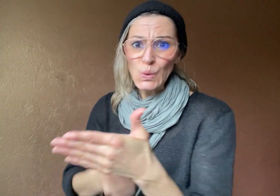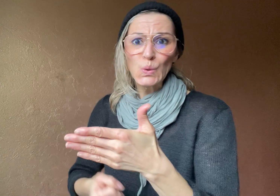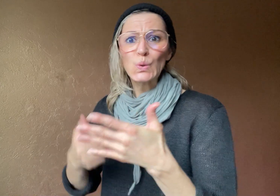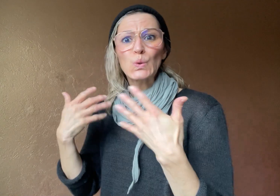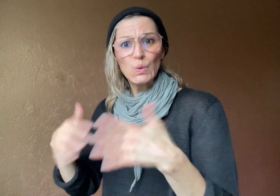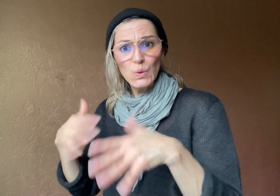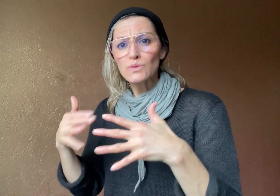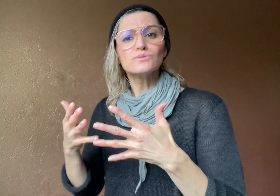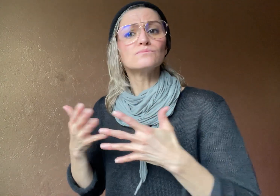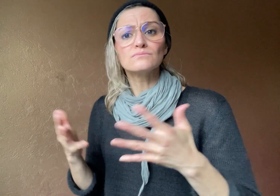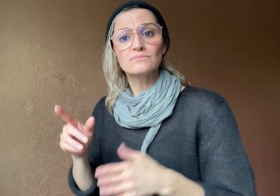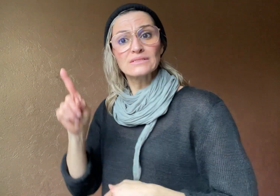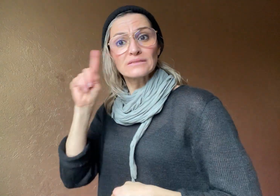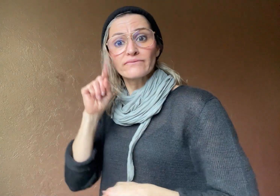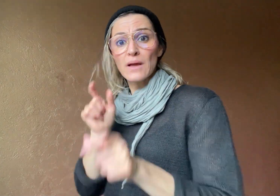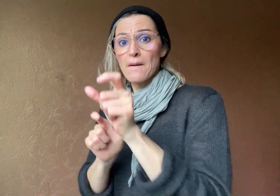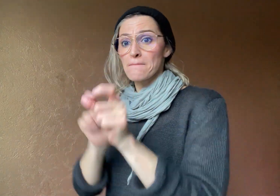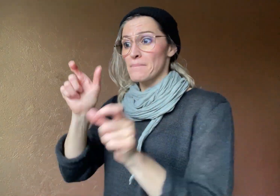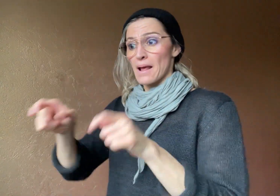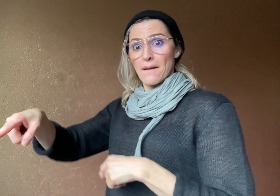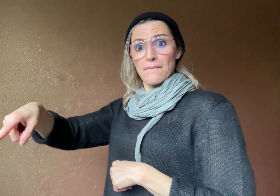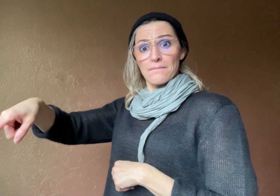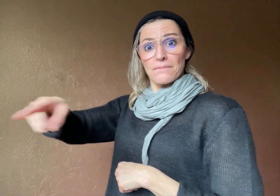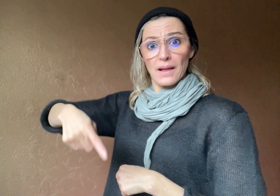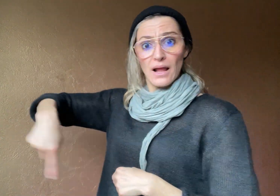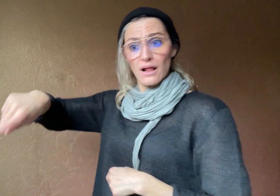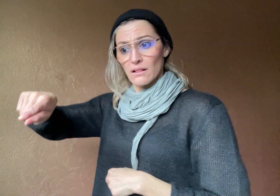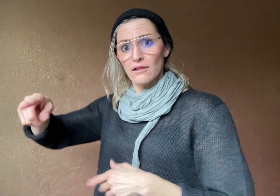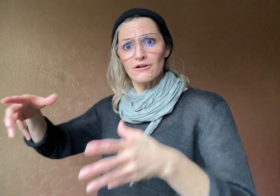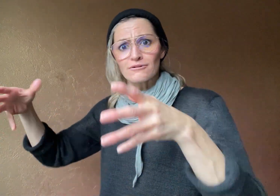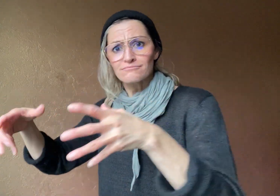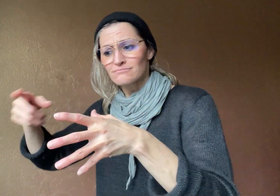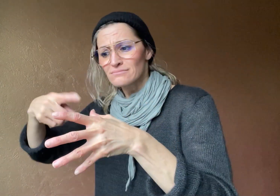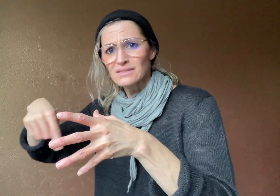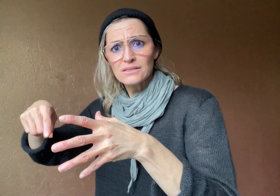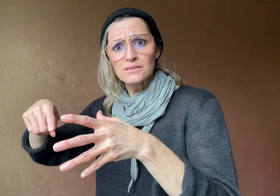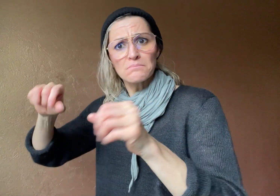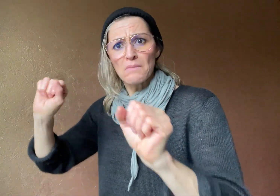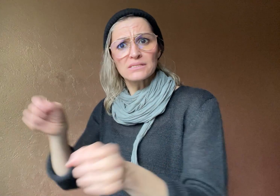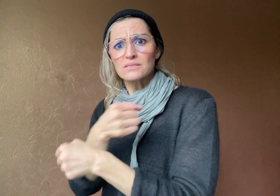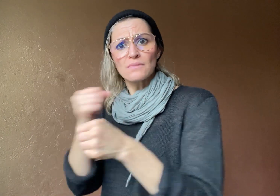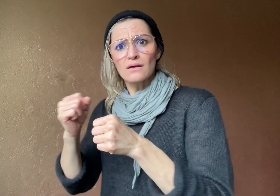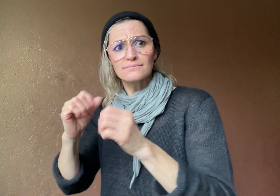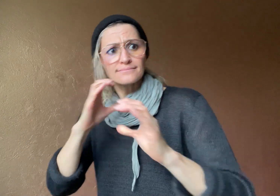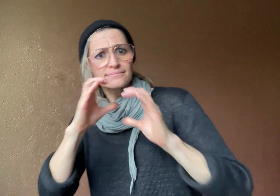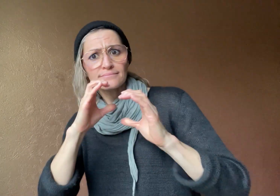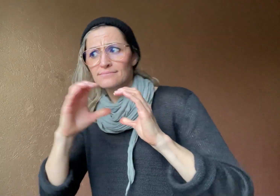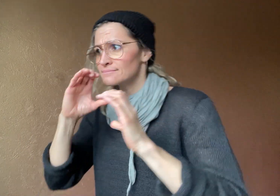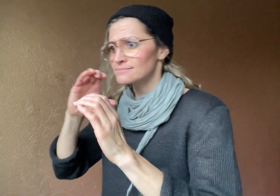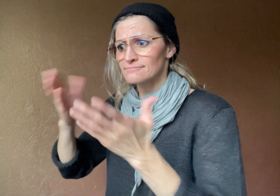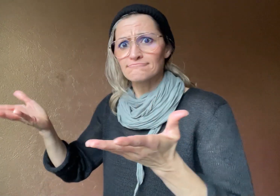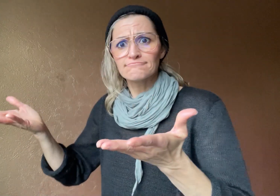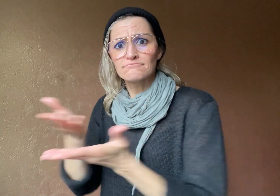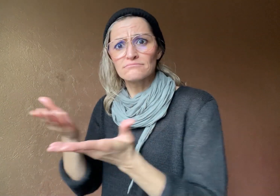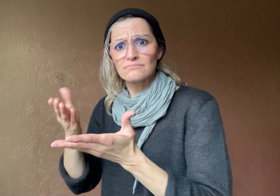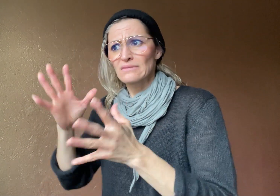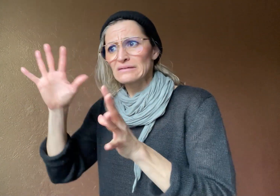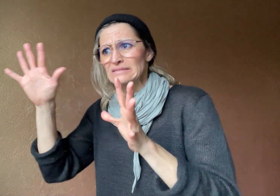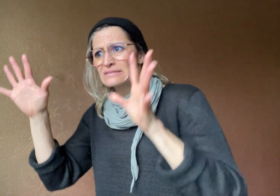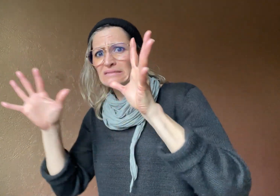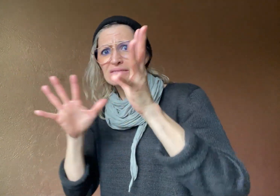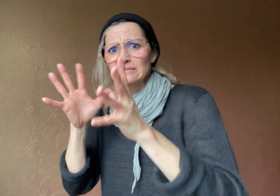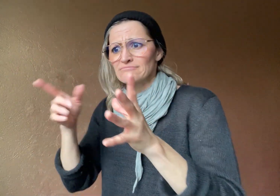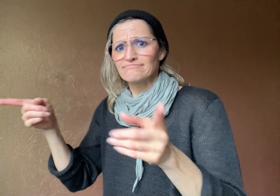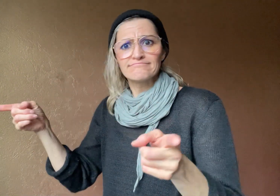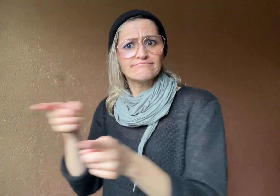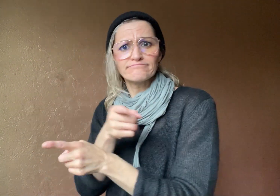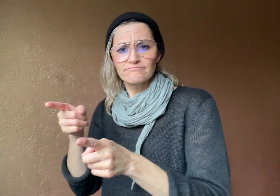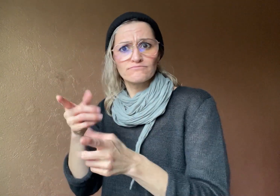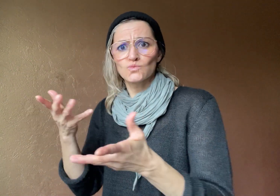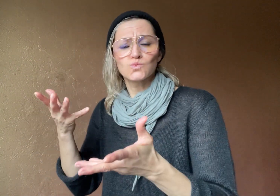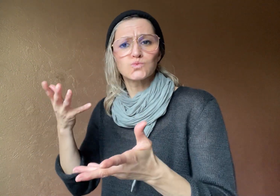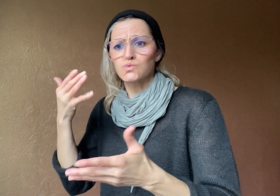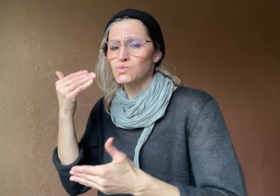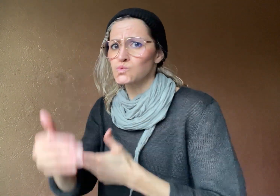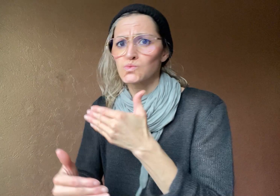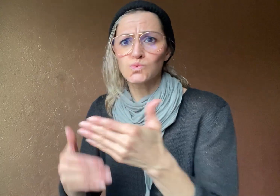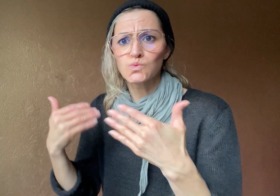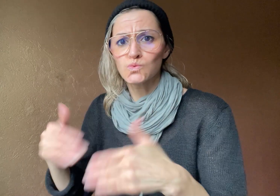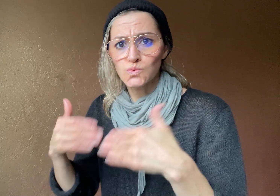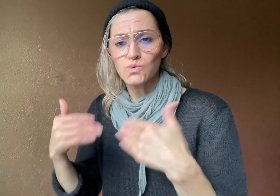difficult as Deaf people struggled to communicate amongst themselves.